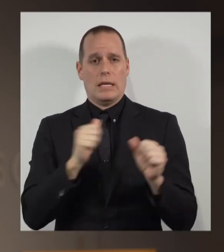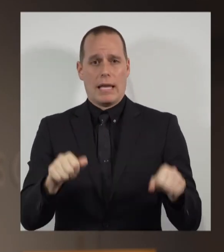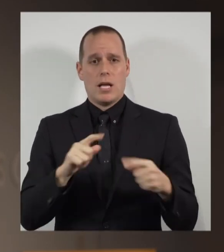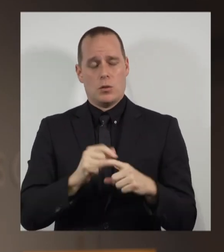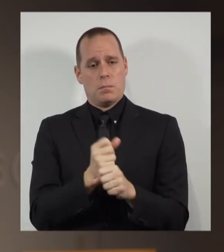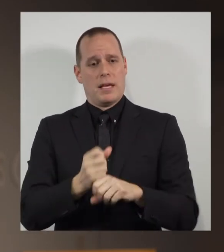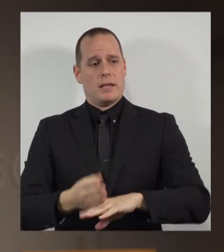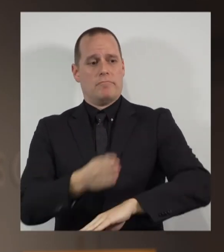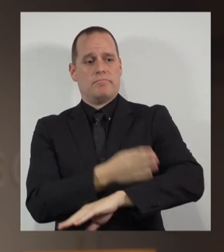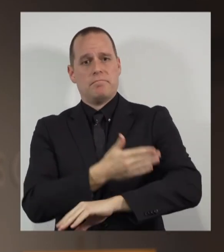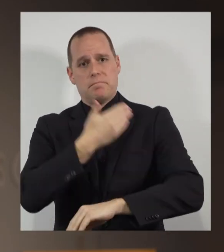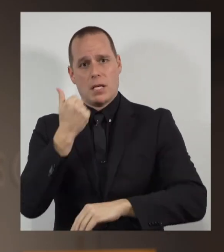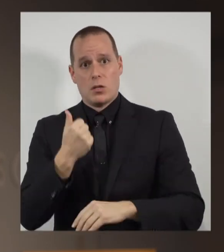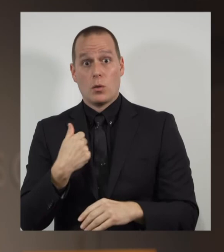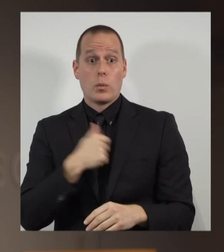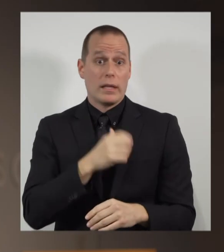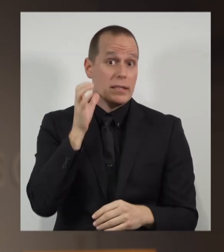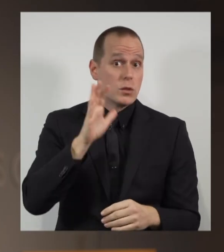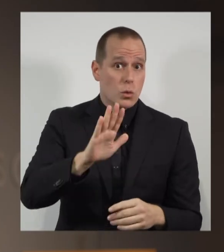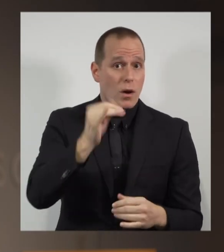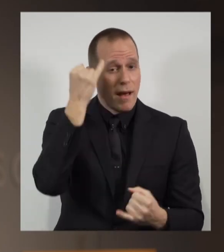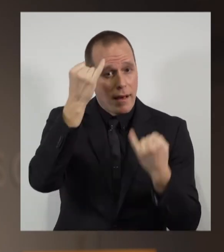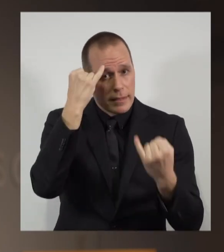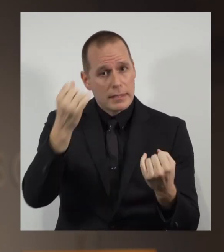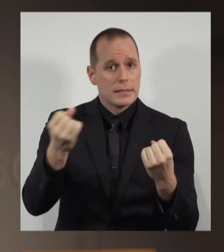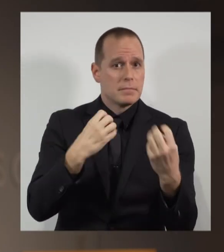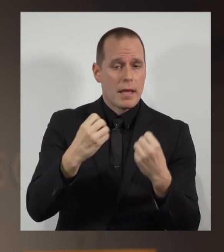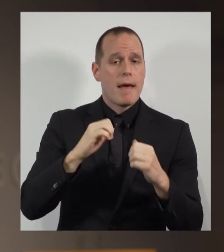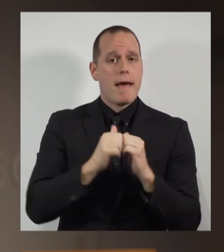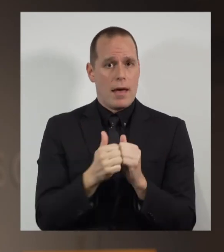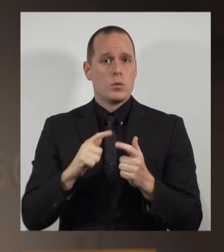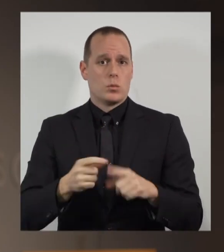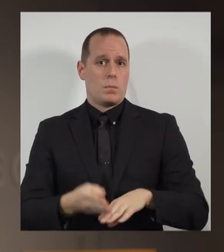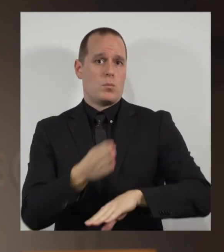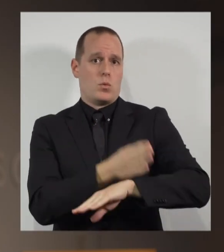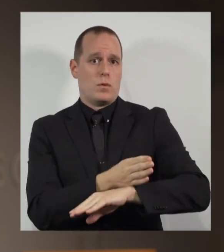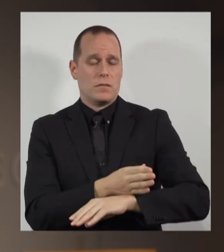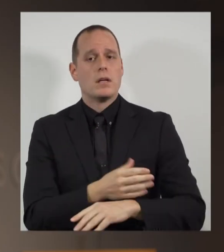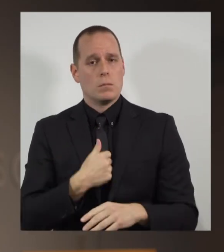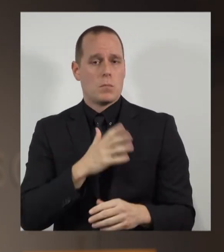including listening to your ideas on how we can do just that.